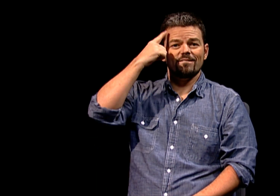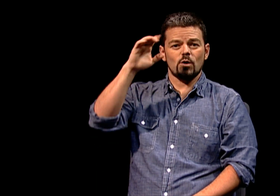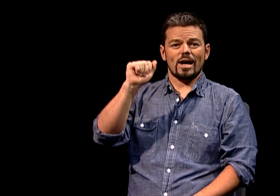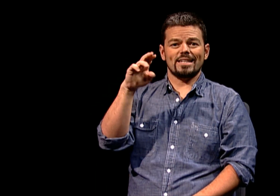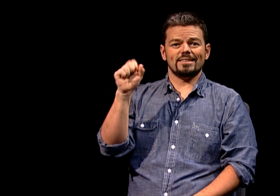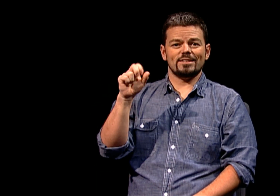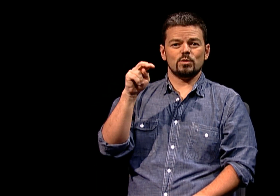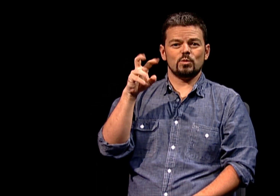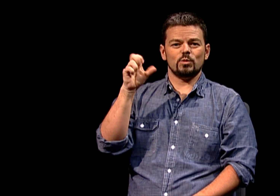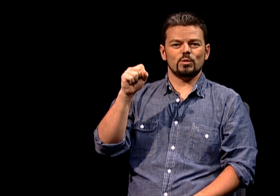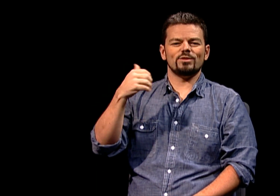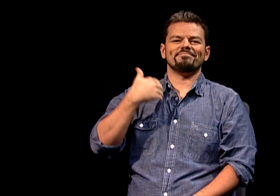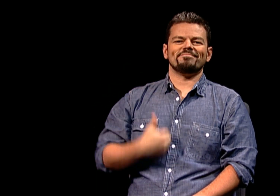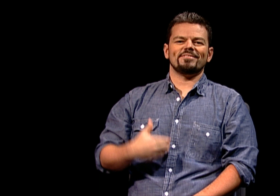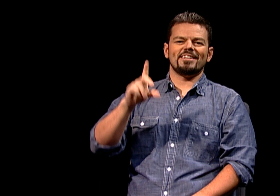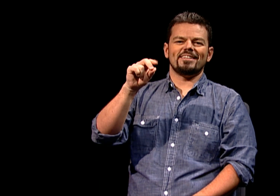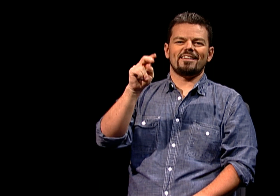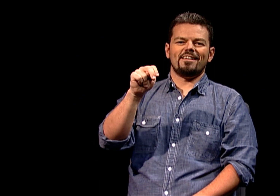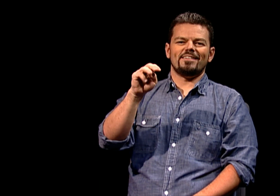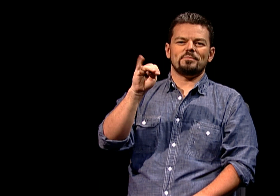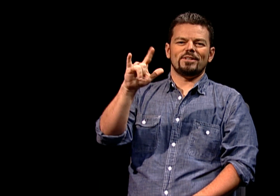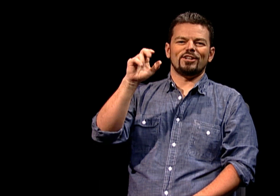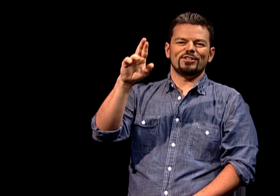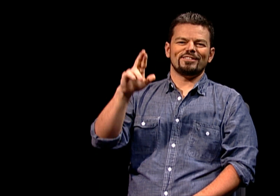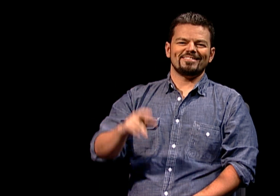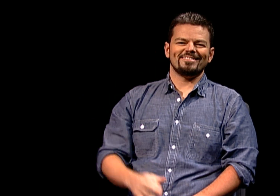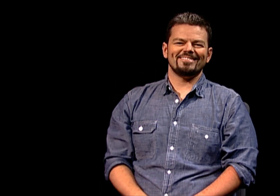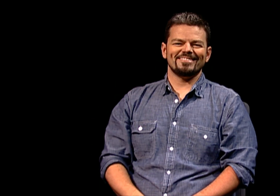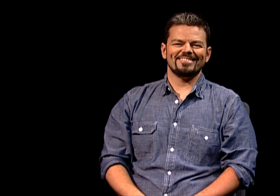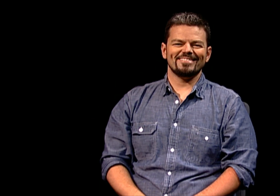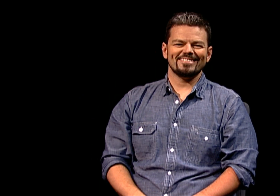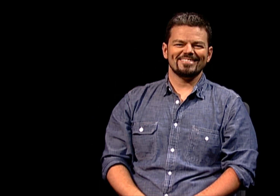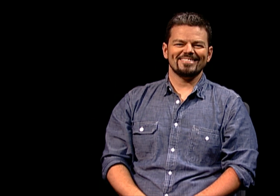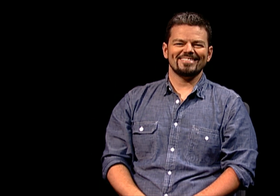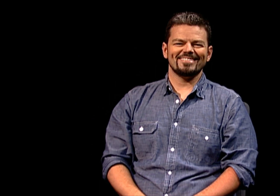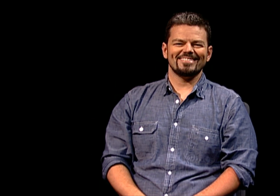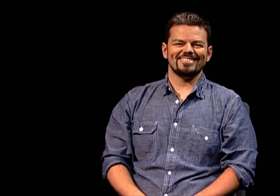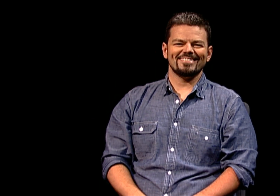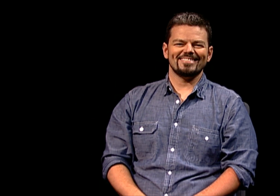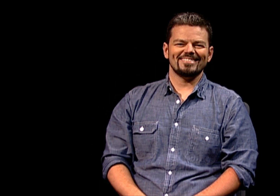"A MORE PERFECT UNION." FOR ACCESS NEWS, I'M DON MILLER.